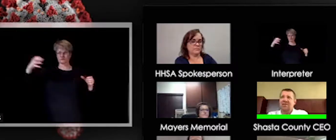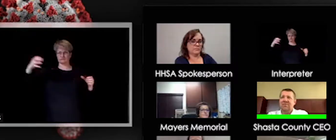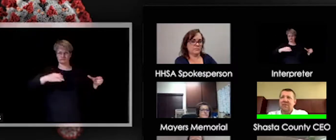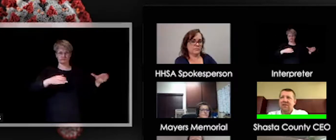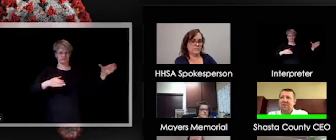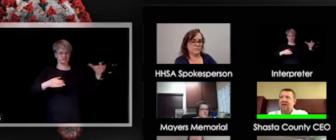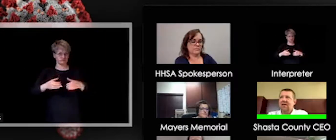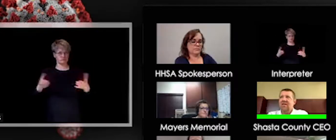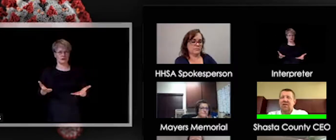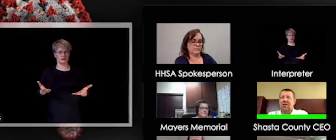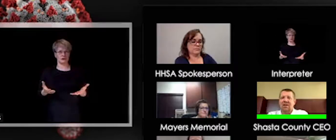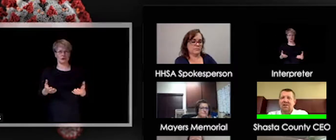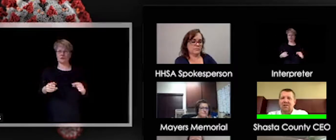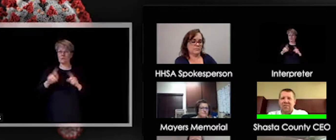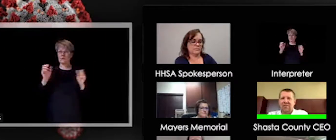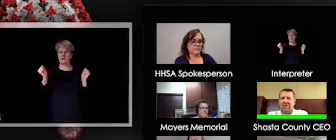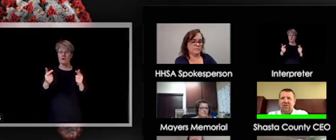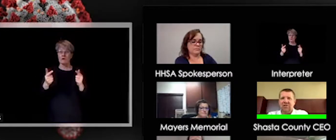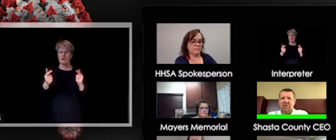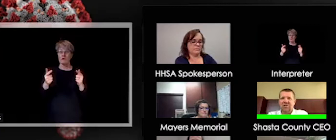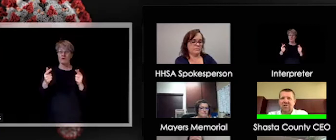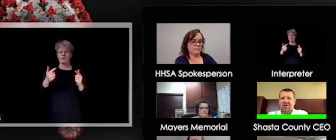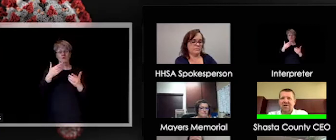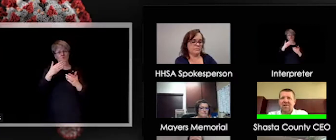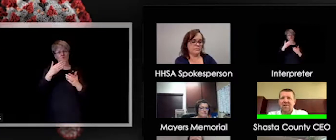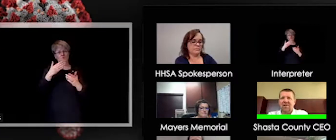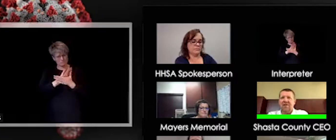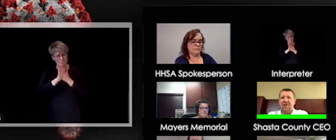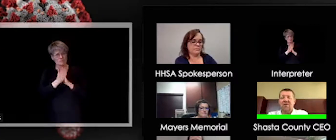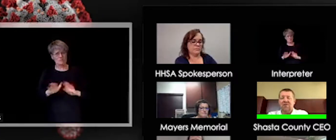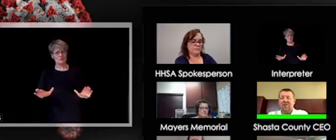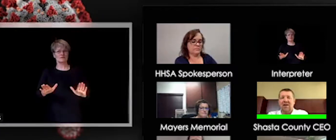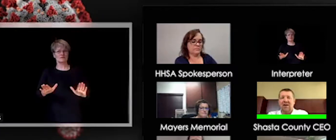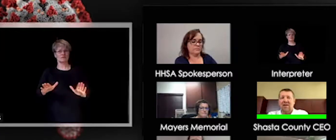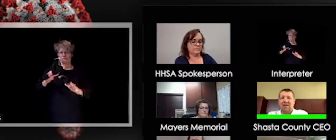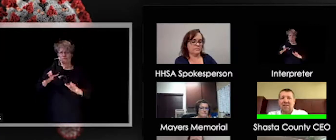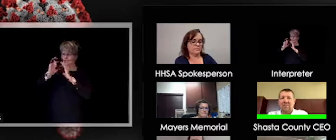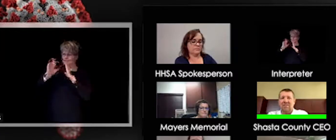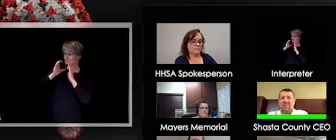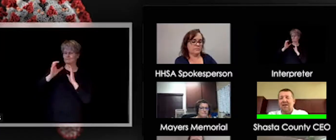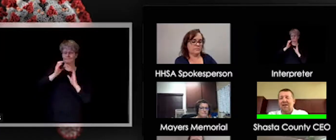there was a lot of good conversation going on down there. There was a lot of masks – I